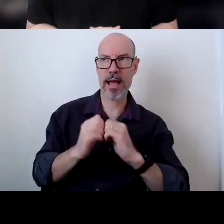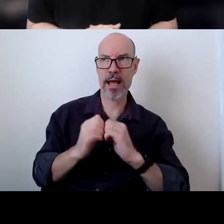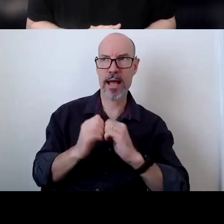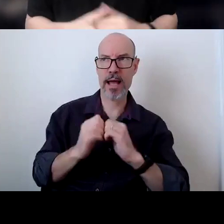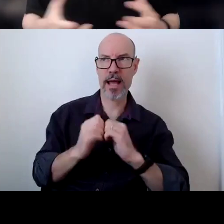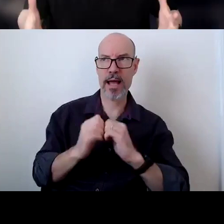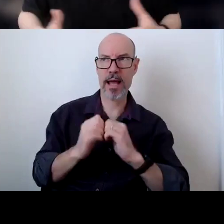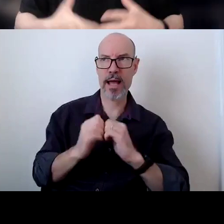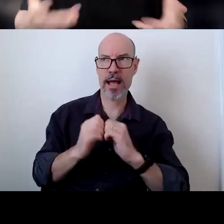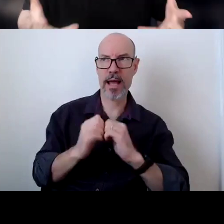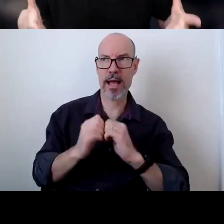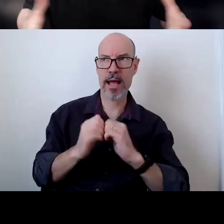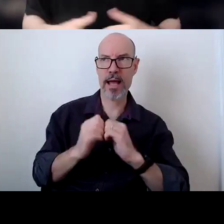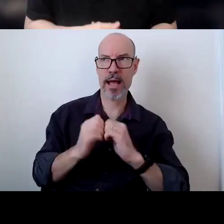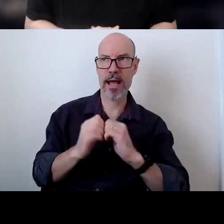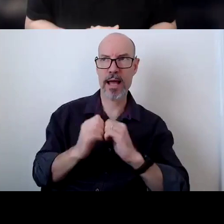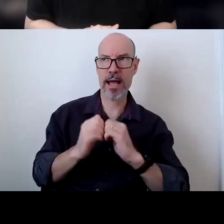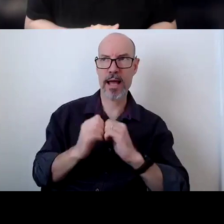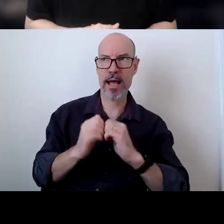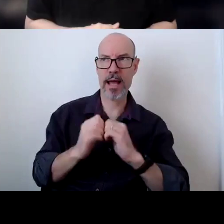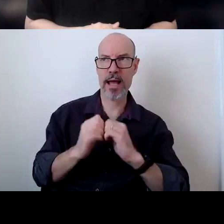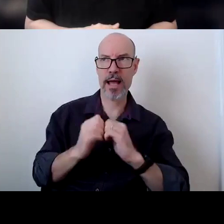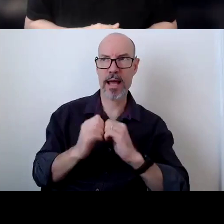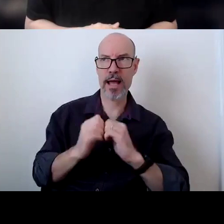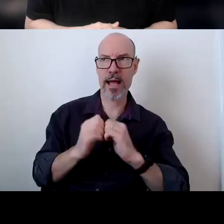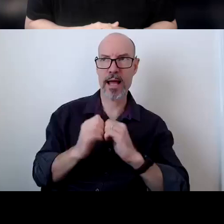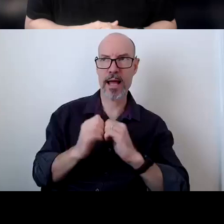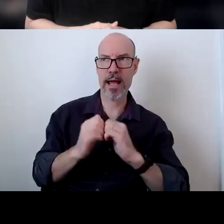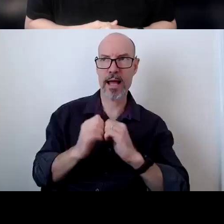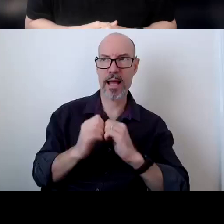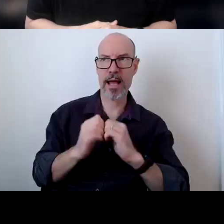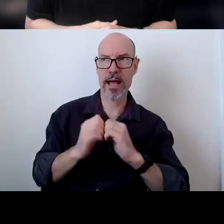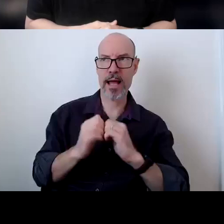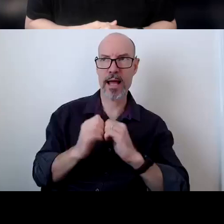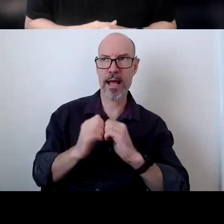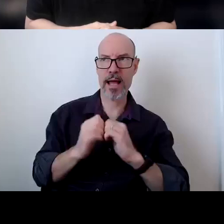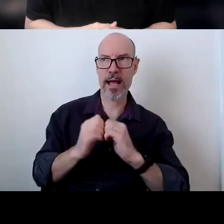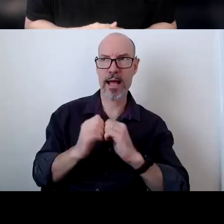people, when somebody says, I am deaf, that doesn't tell me a I ask more questions.